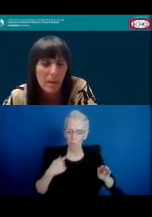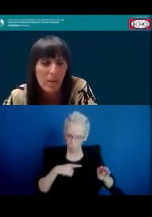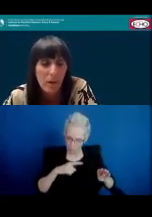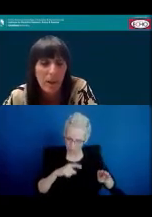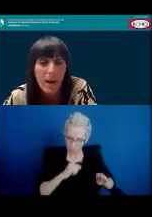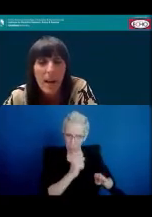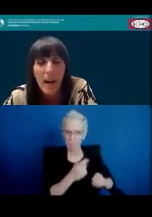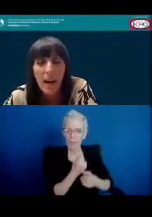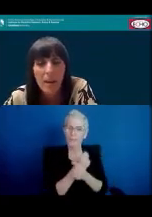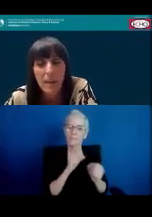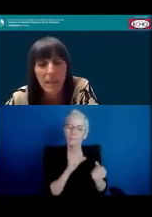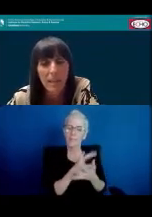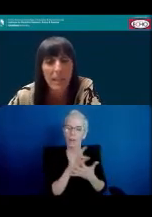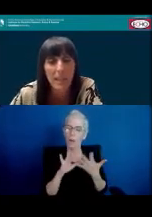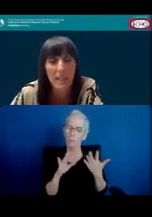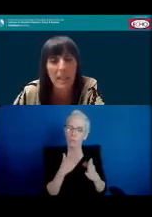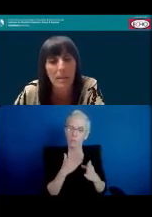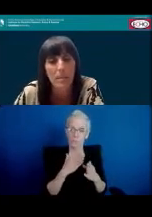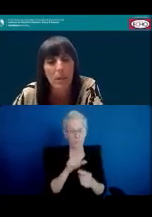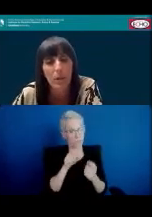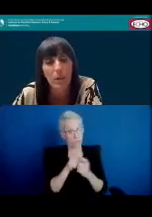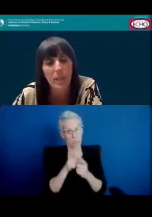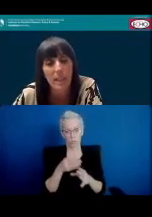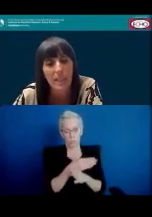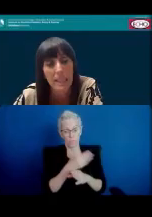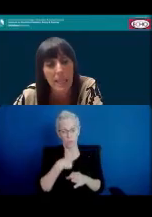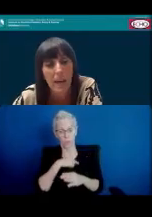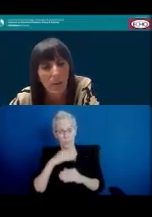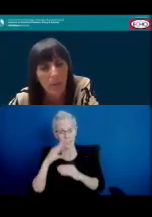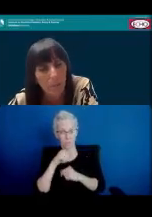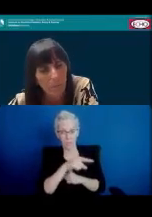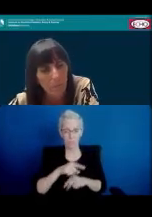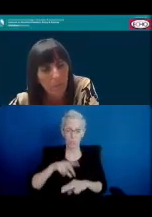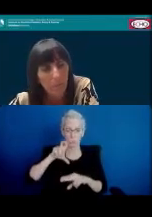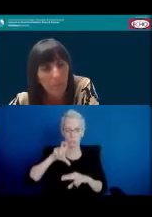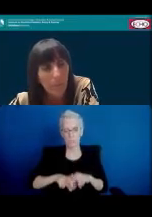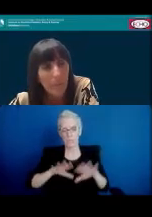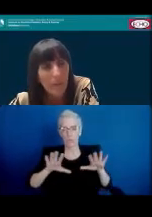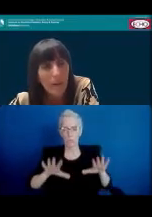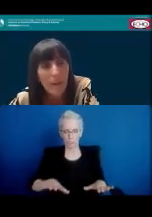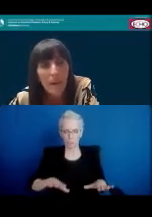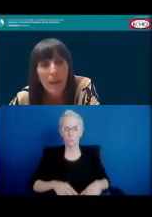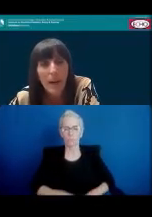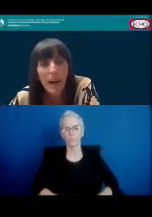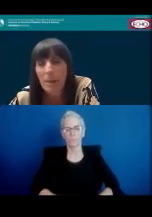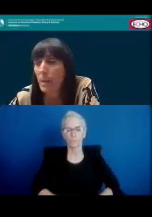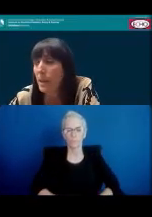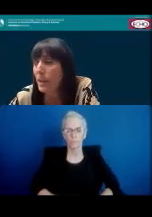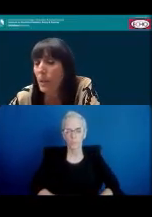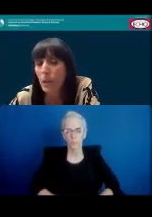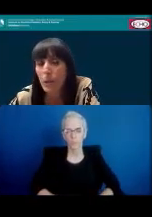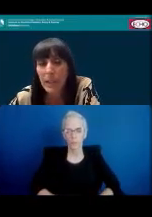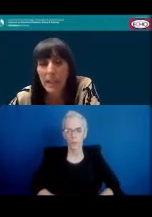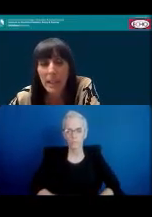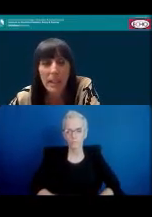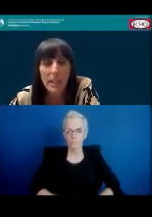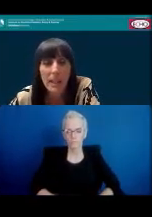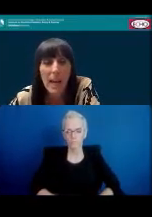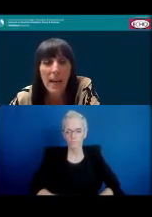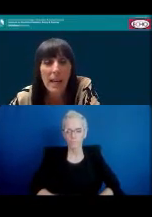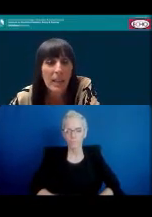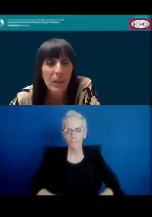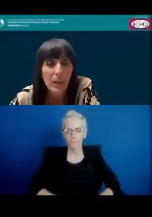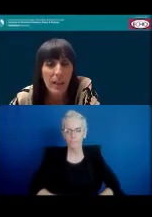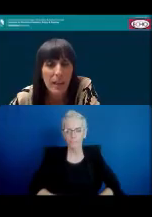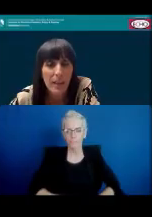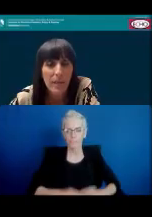before expecting him to sit down. Storytelling and creative